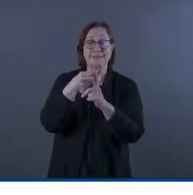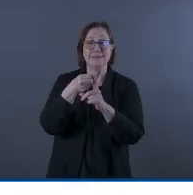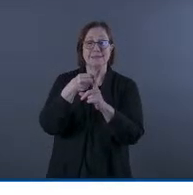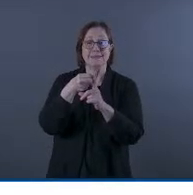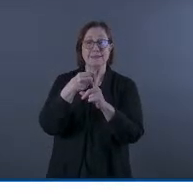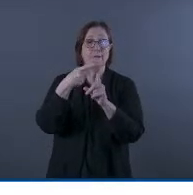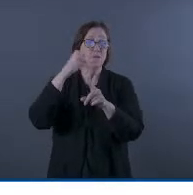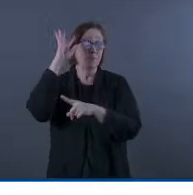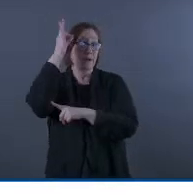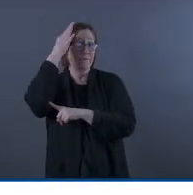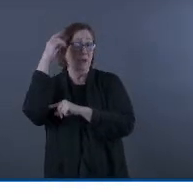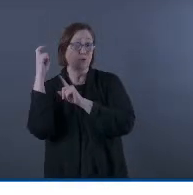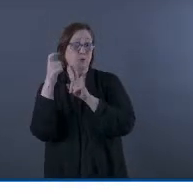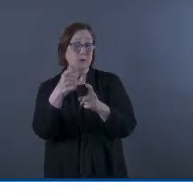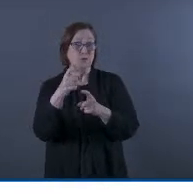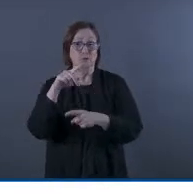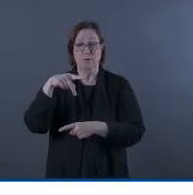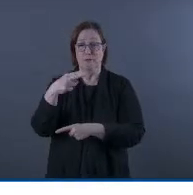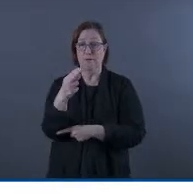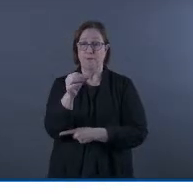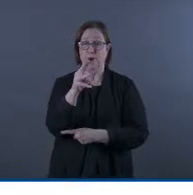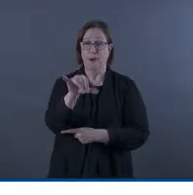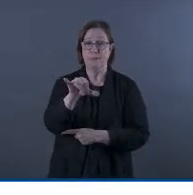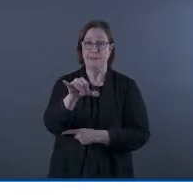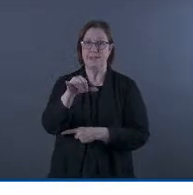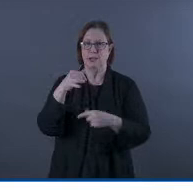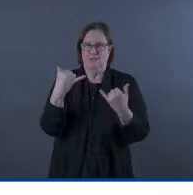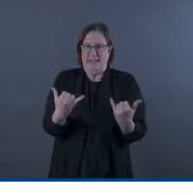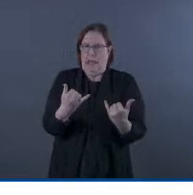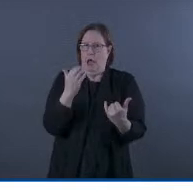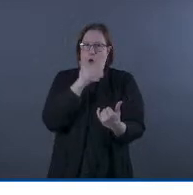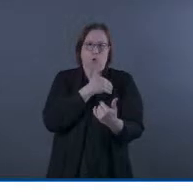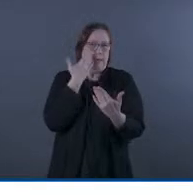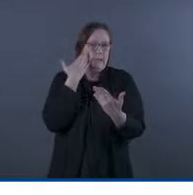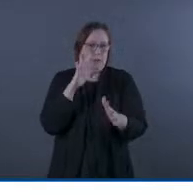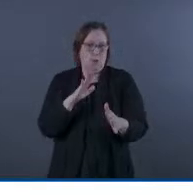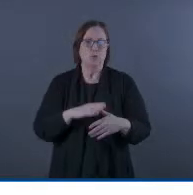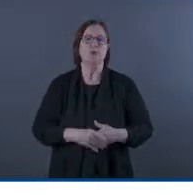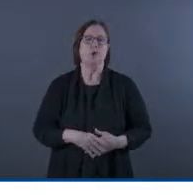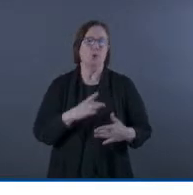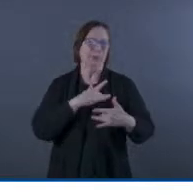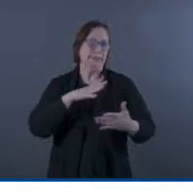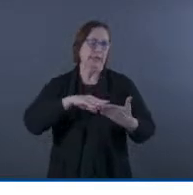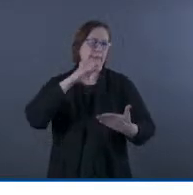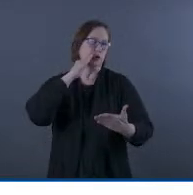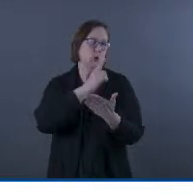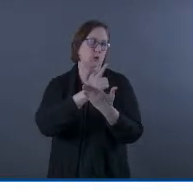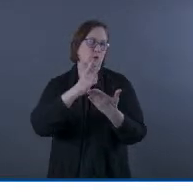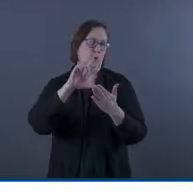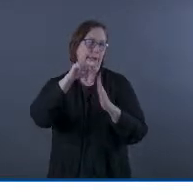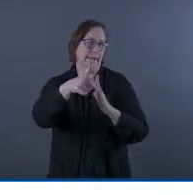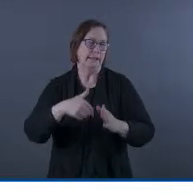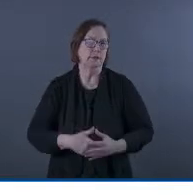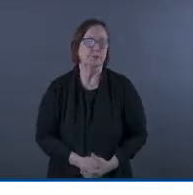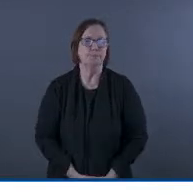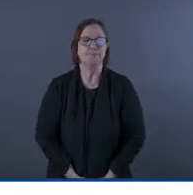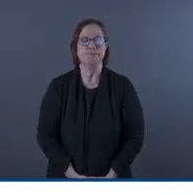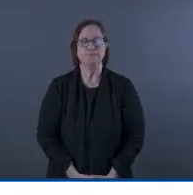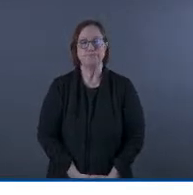But we do generally learn that within a week of those doses being allocated. In terms of sort of the overall picture